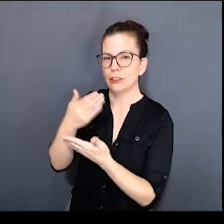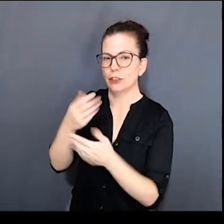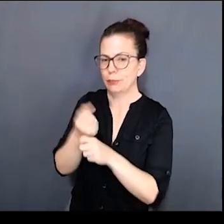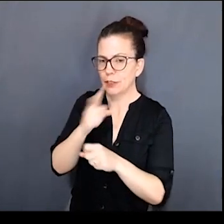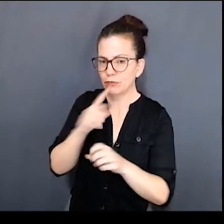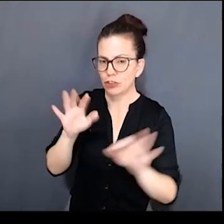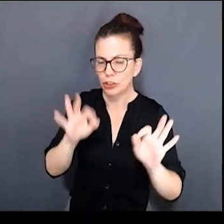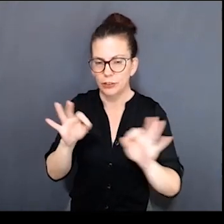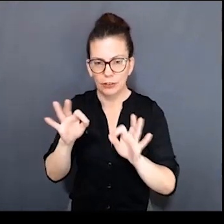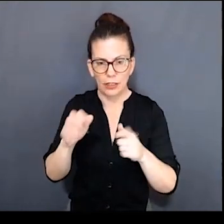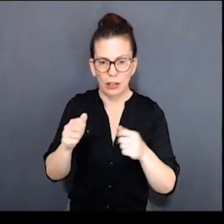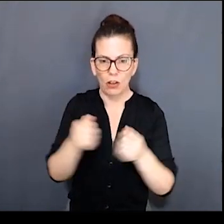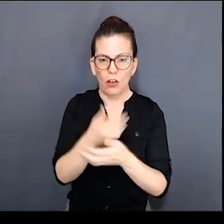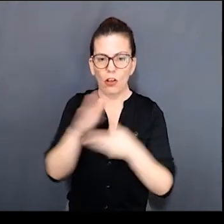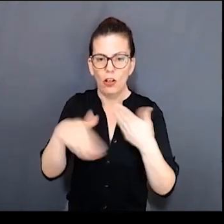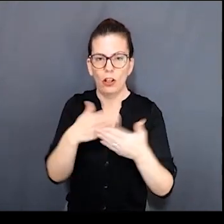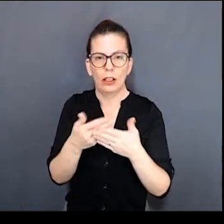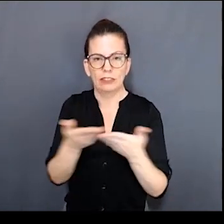make sure we get all the devices here.